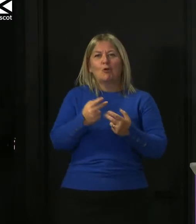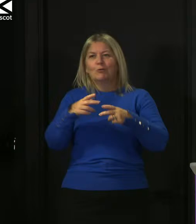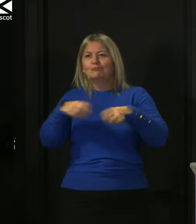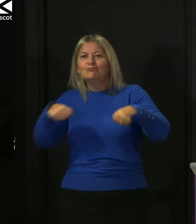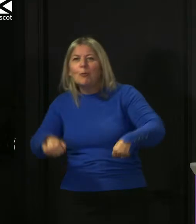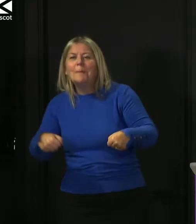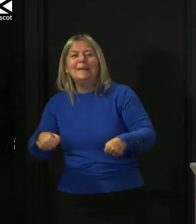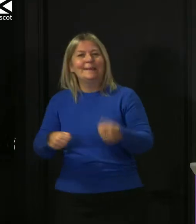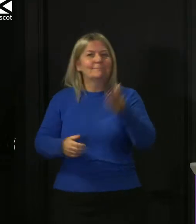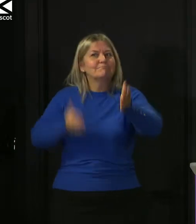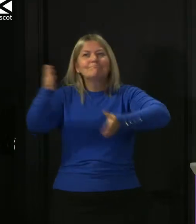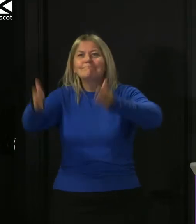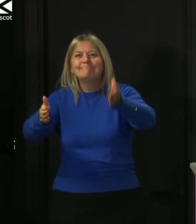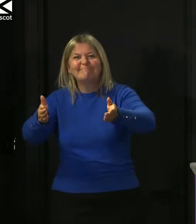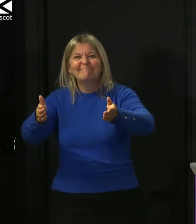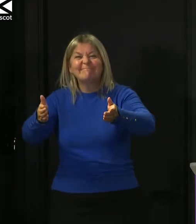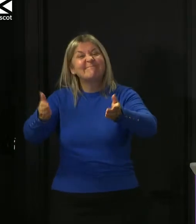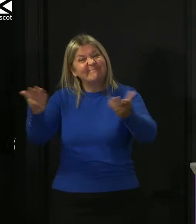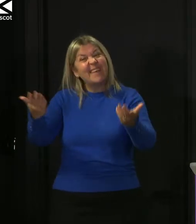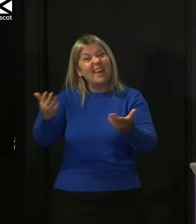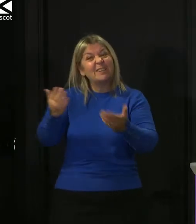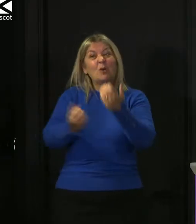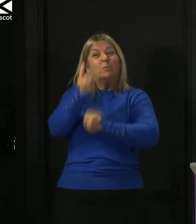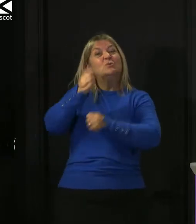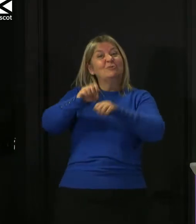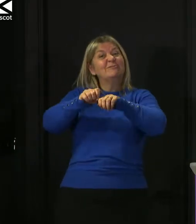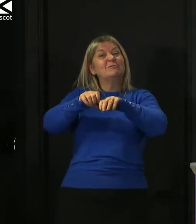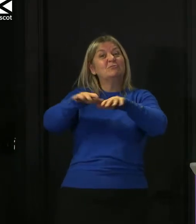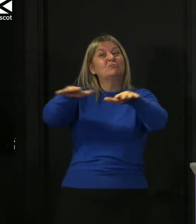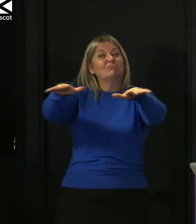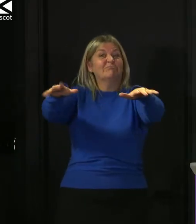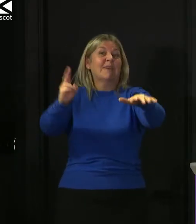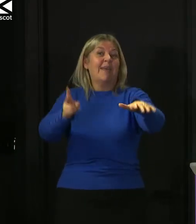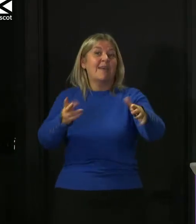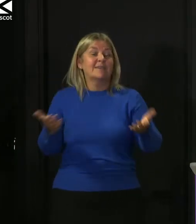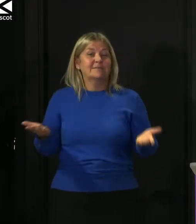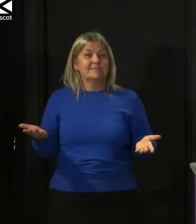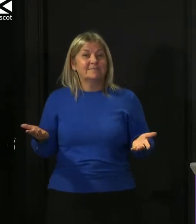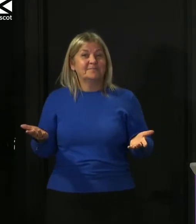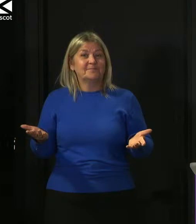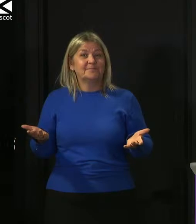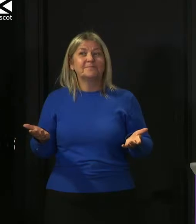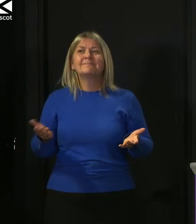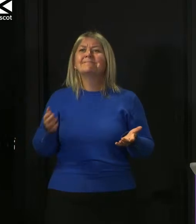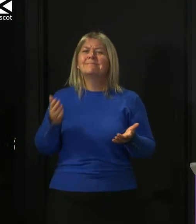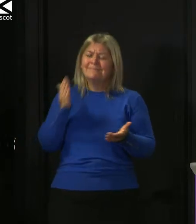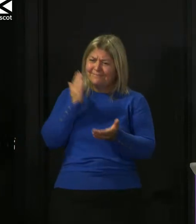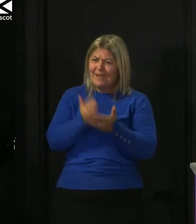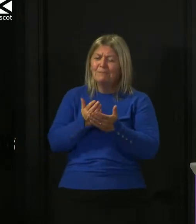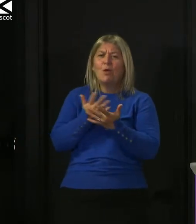sometimes there's a lot of complicated and very serious science behind all of this. But one of